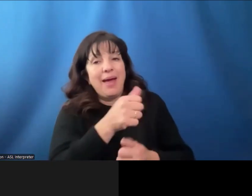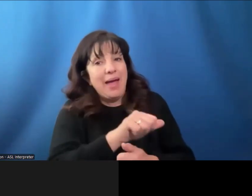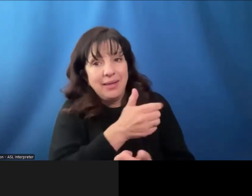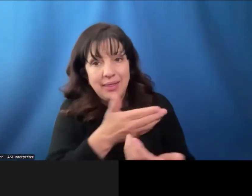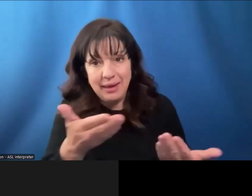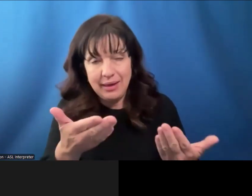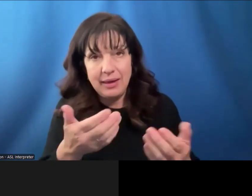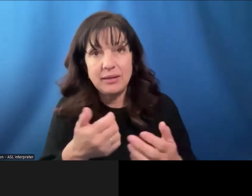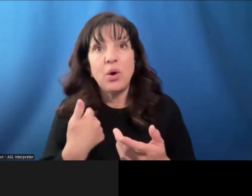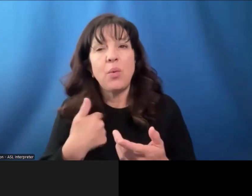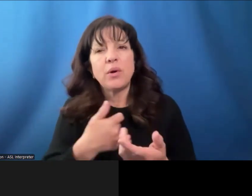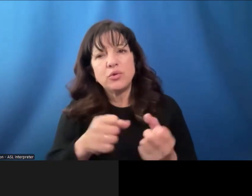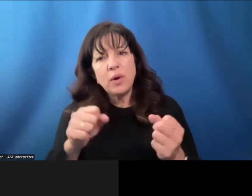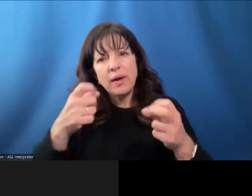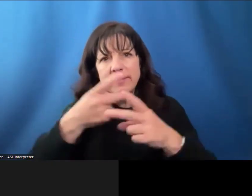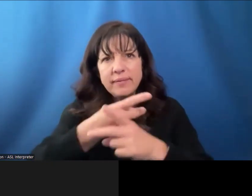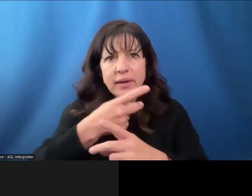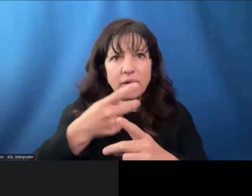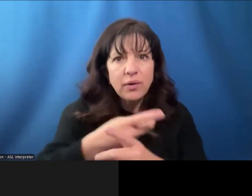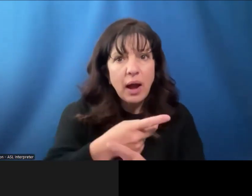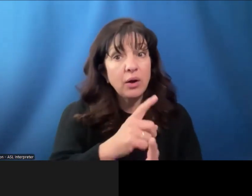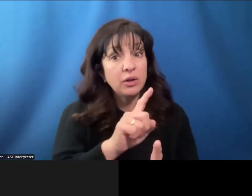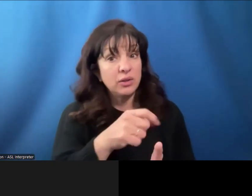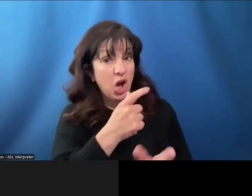we're trying to figure out, like, is he just not interested?